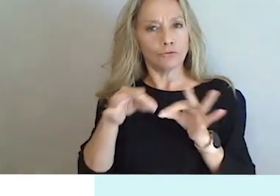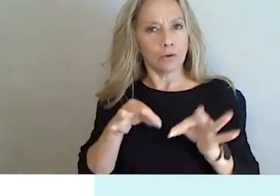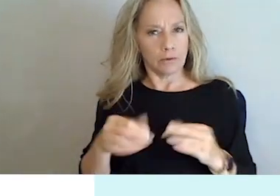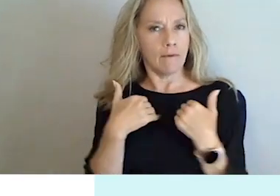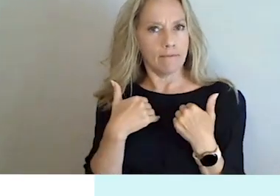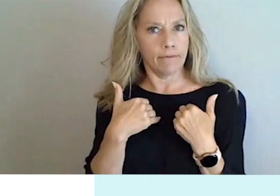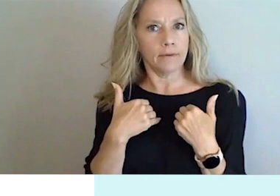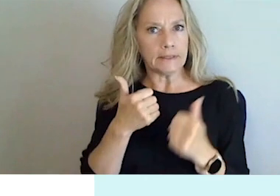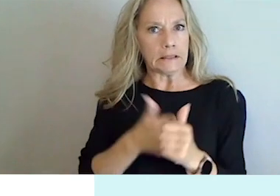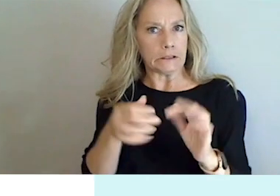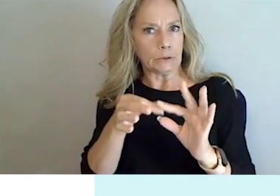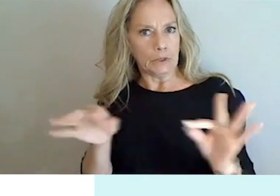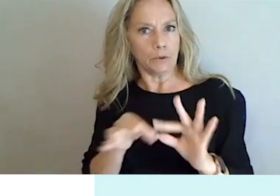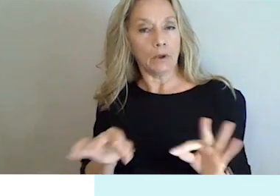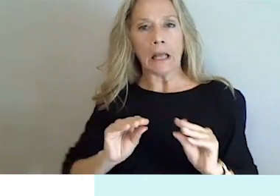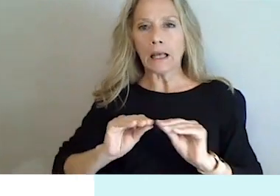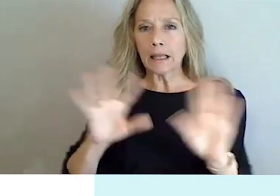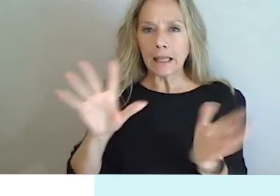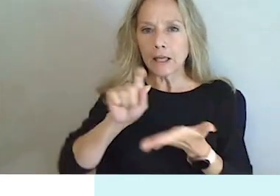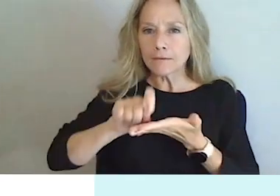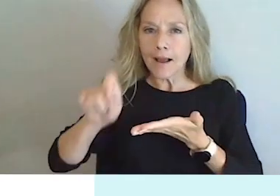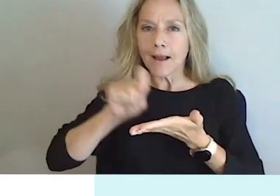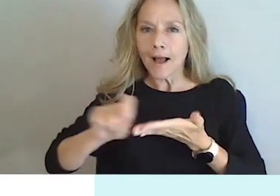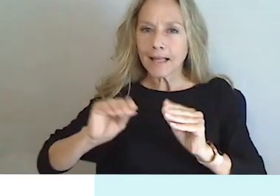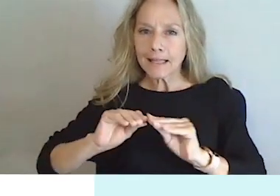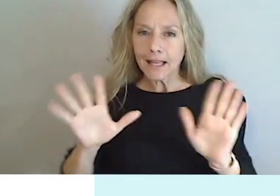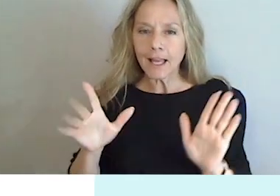sure to print clearly so TennCare can read and understand the information you share.